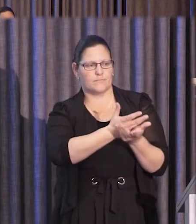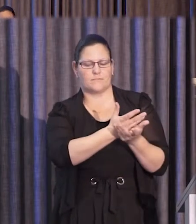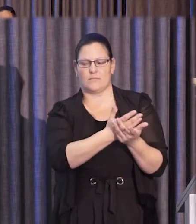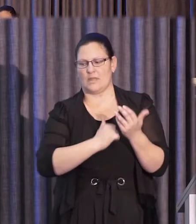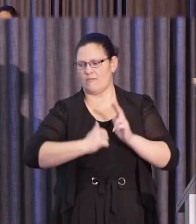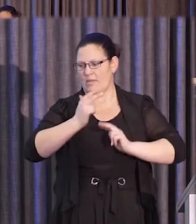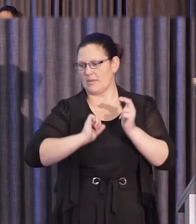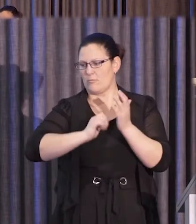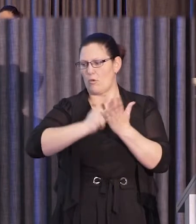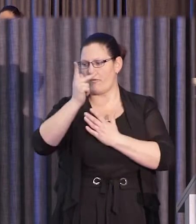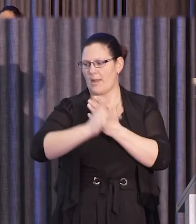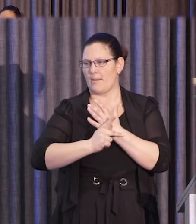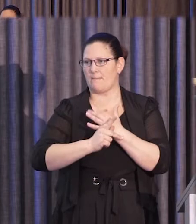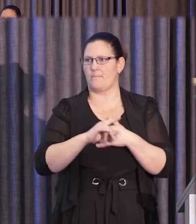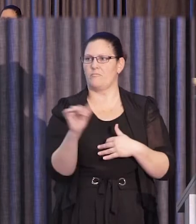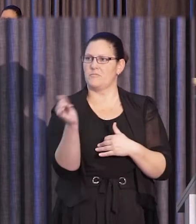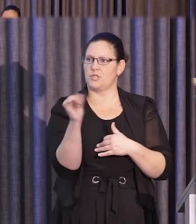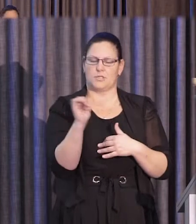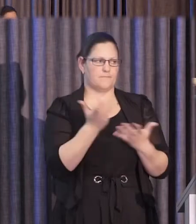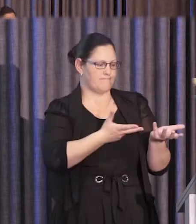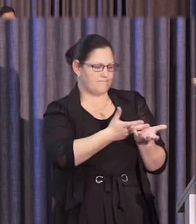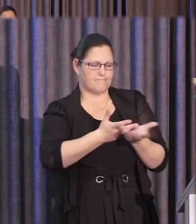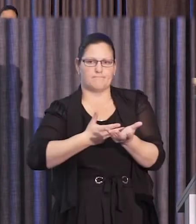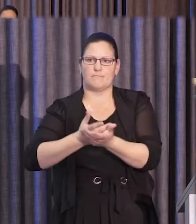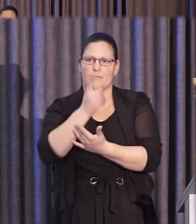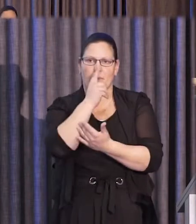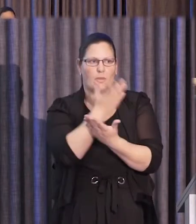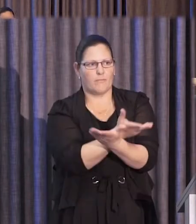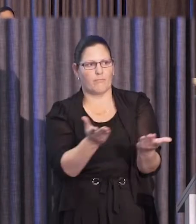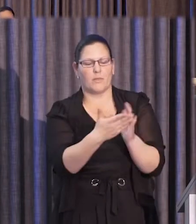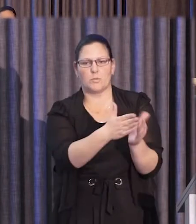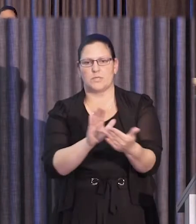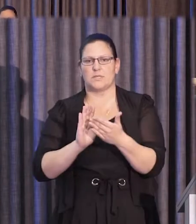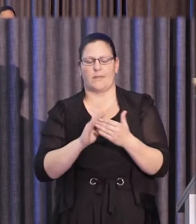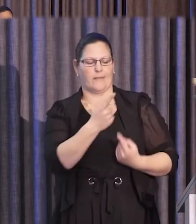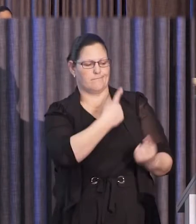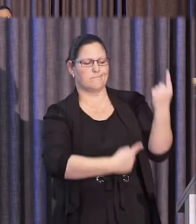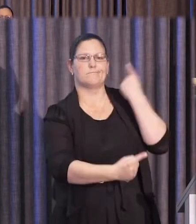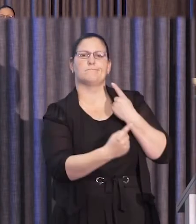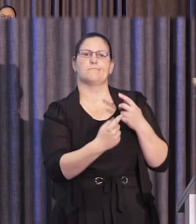the members of the public that we've spoken to have highlighted a range of issues and they've contributed to the overall evidence